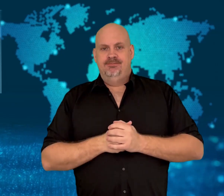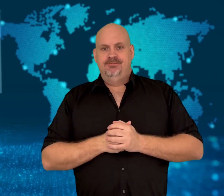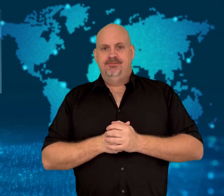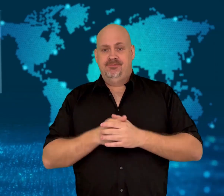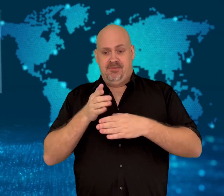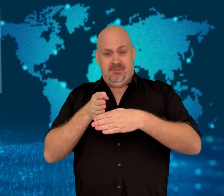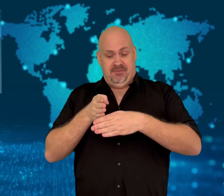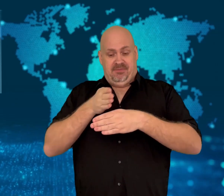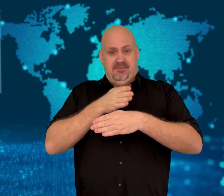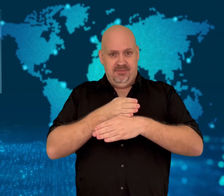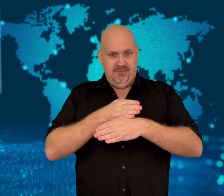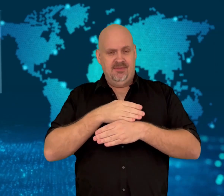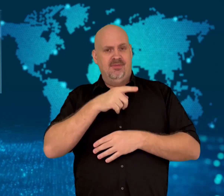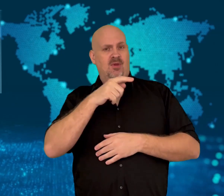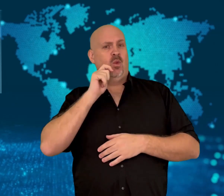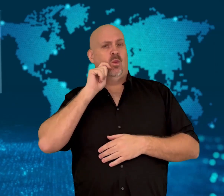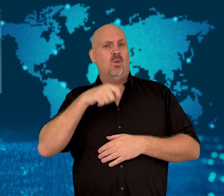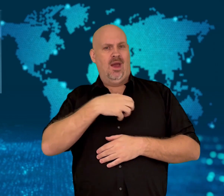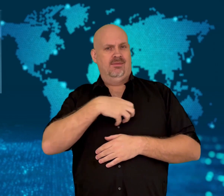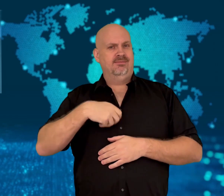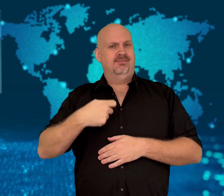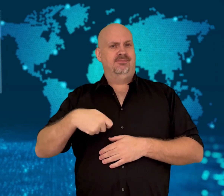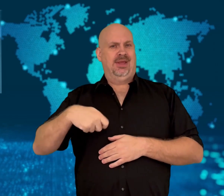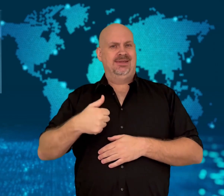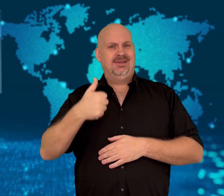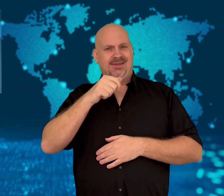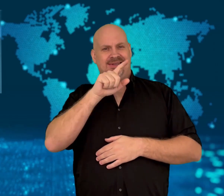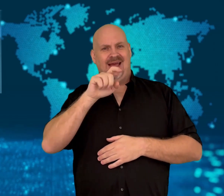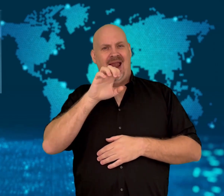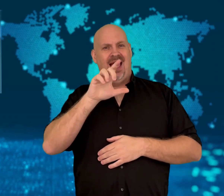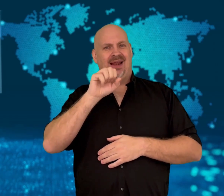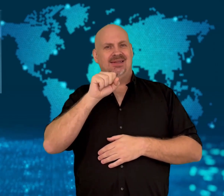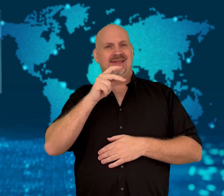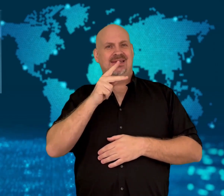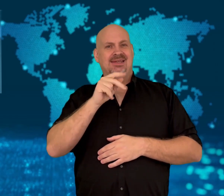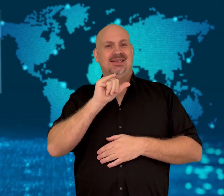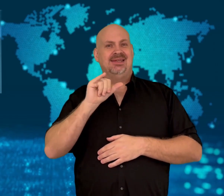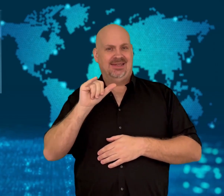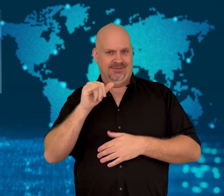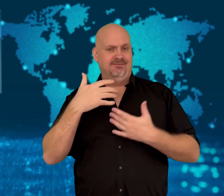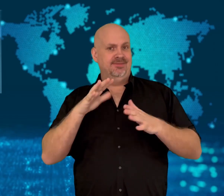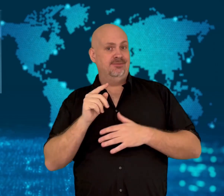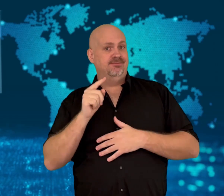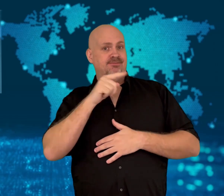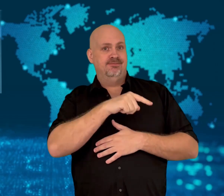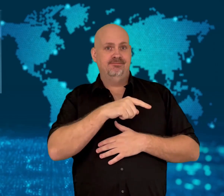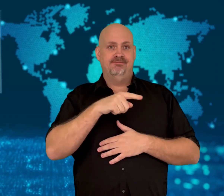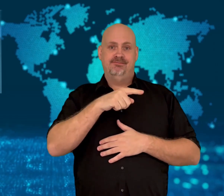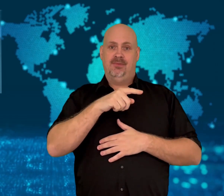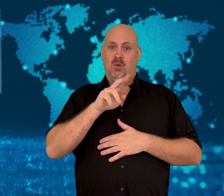visit to the UK, France, and Germany.